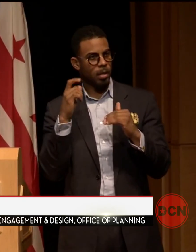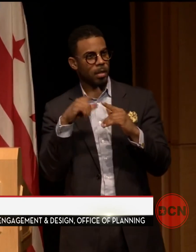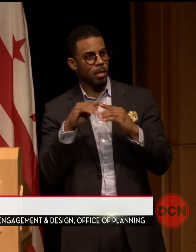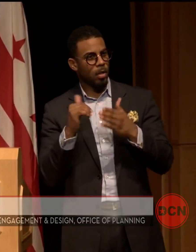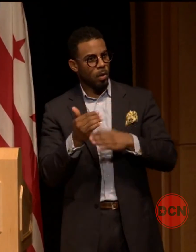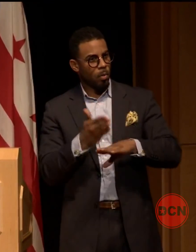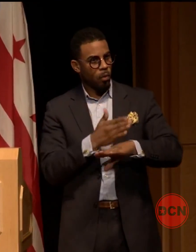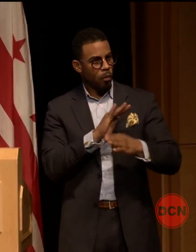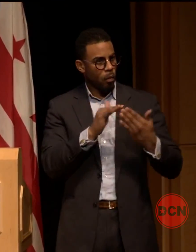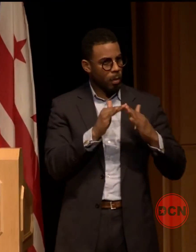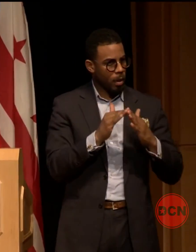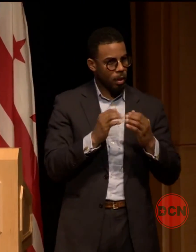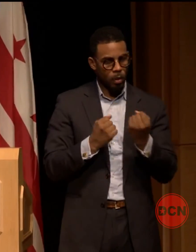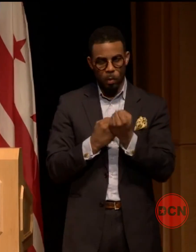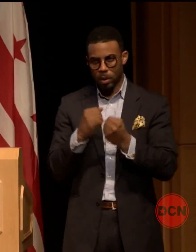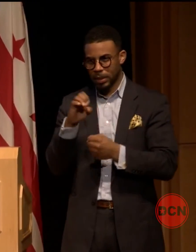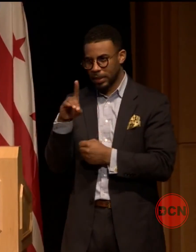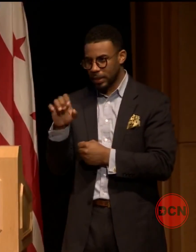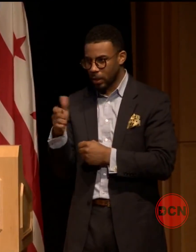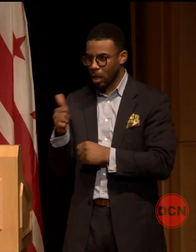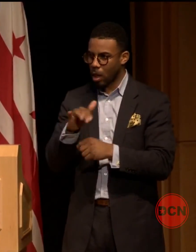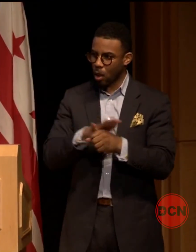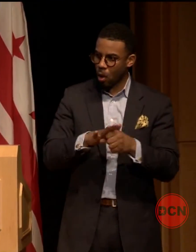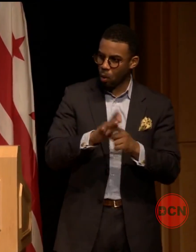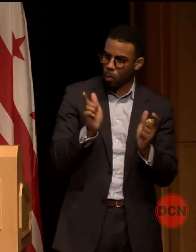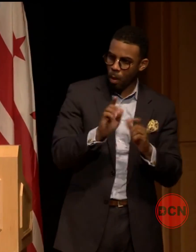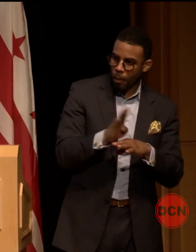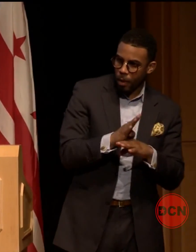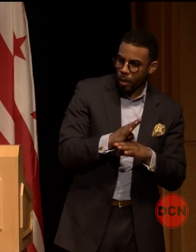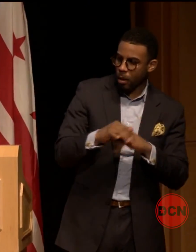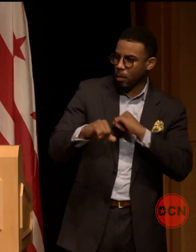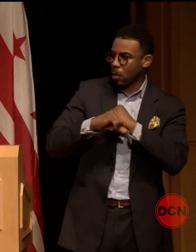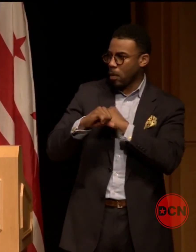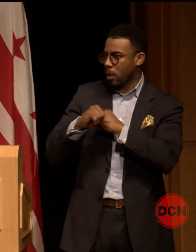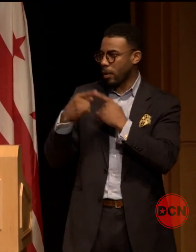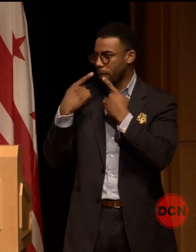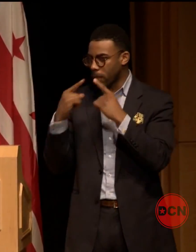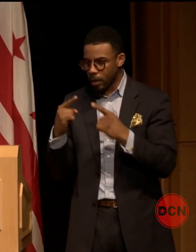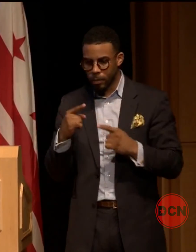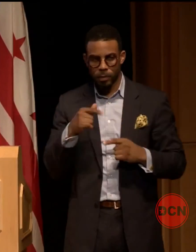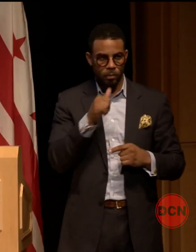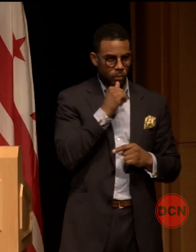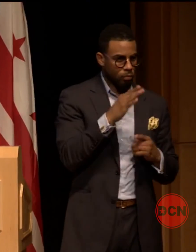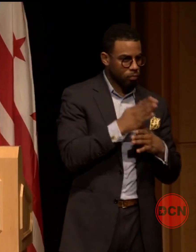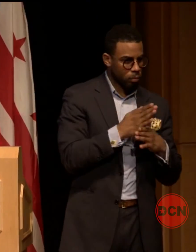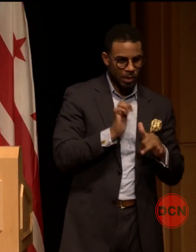AND OTHER LOCAL AND SMALL BUSINESSES, AND PROMOTING PUBLIC PRIVATE PARTNERSHIPS. THIS IS THE DISTRICT'S